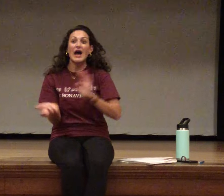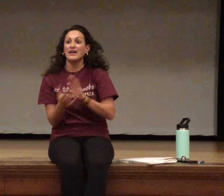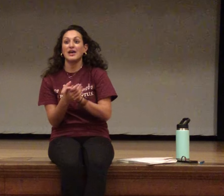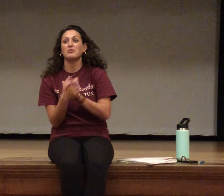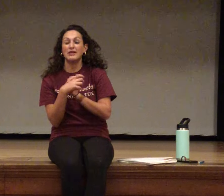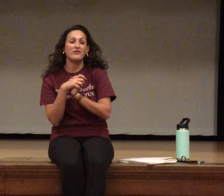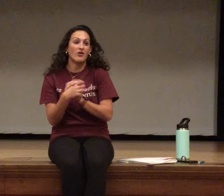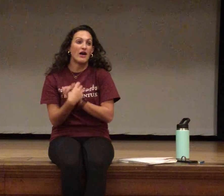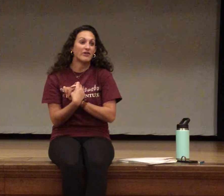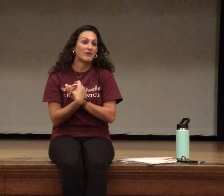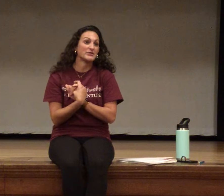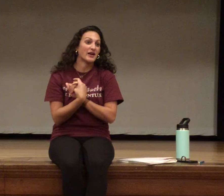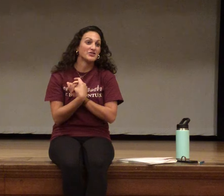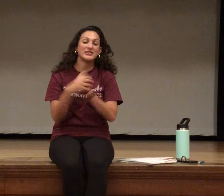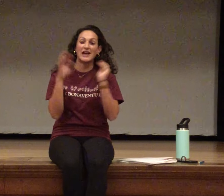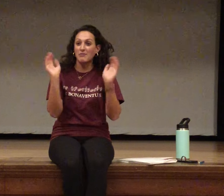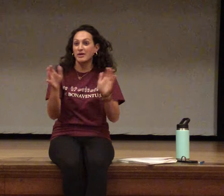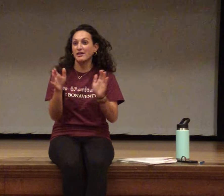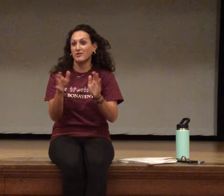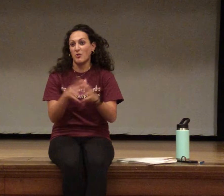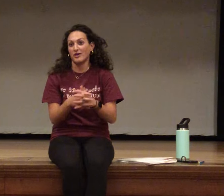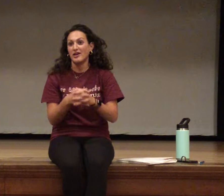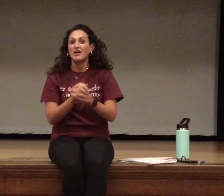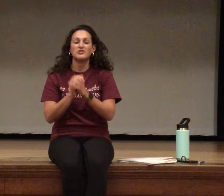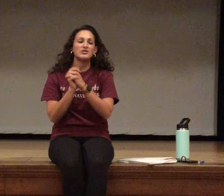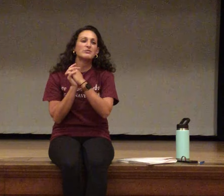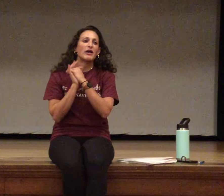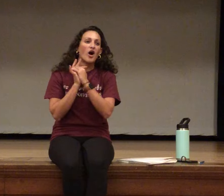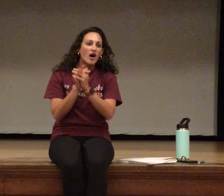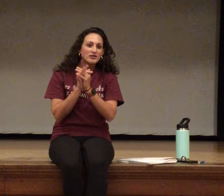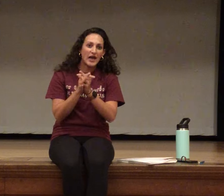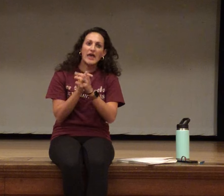I can't believe you don't have a name signed she's like I'm gonna give you one so she spent all day